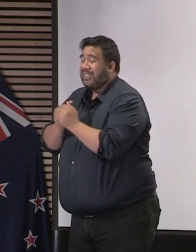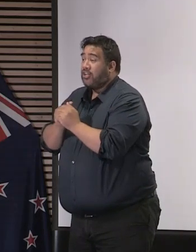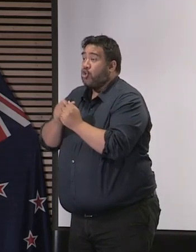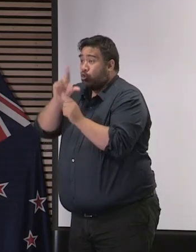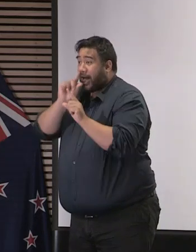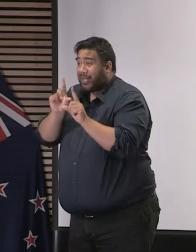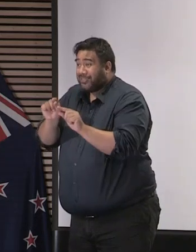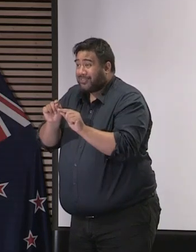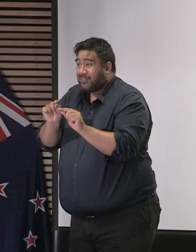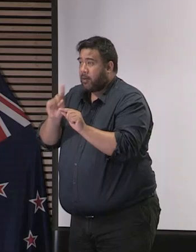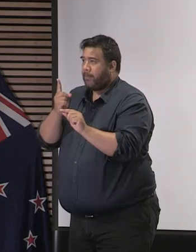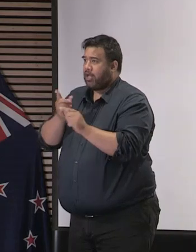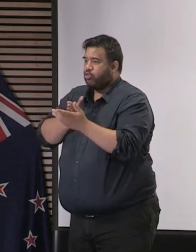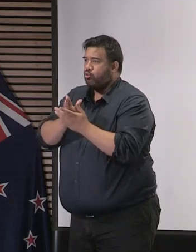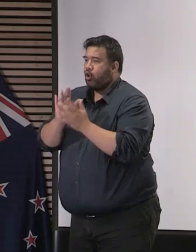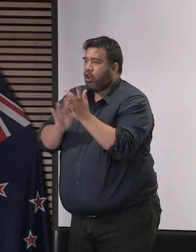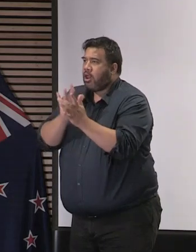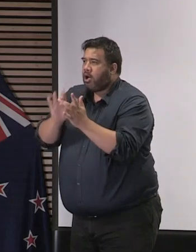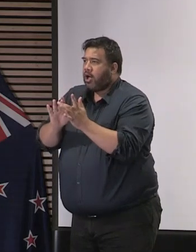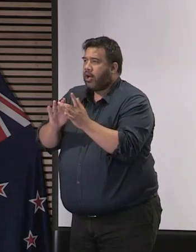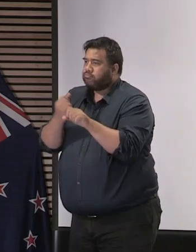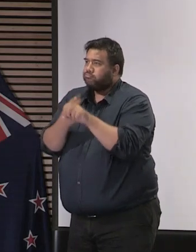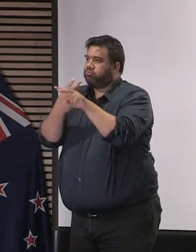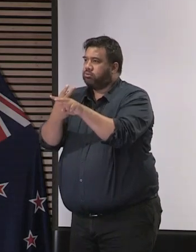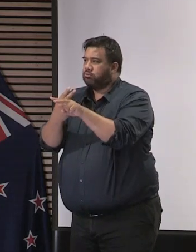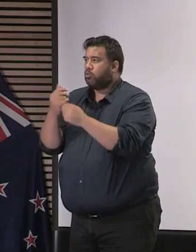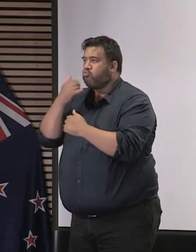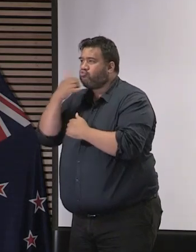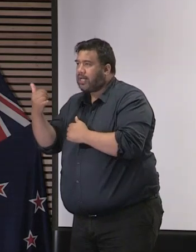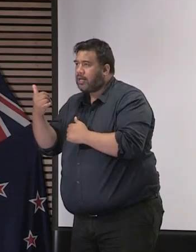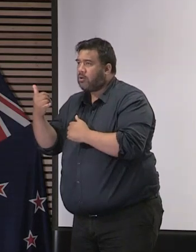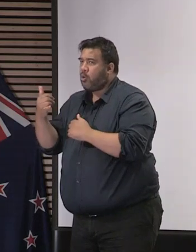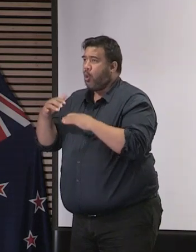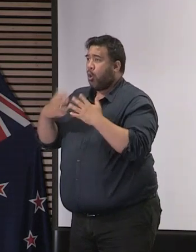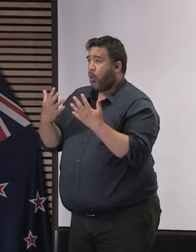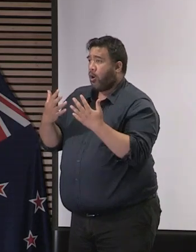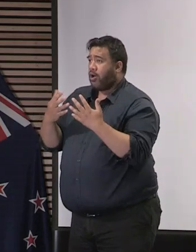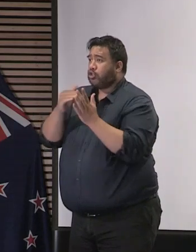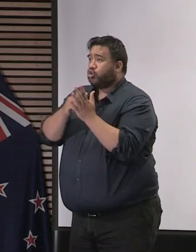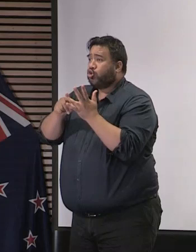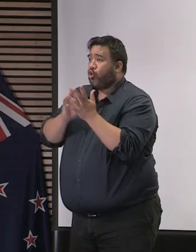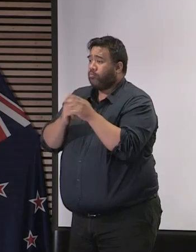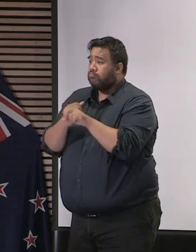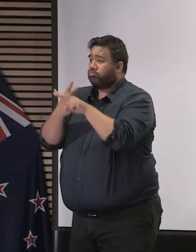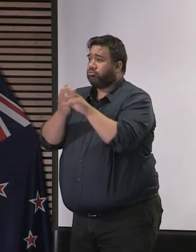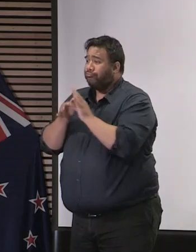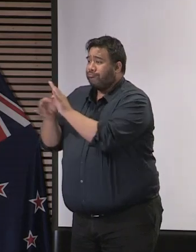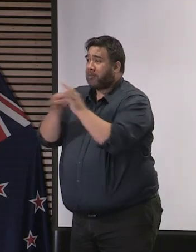with loved ones, but you can still do that. Just stay home, hang out with friends and